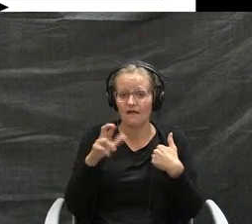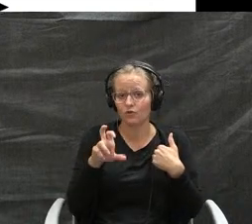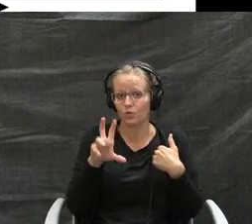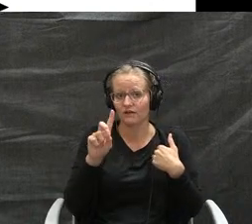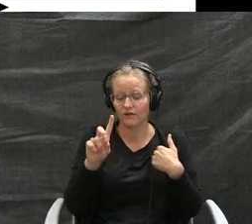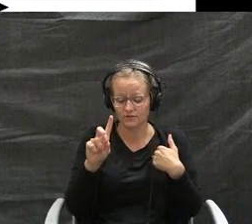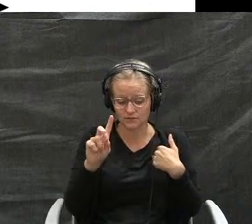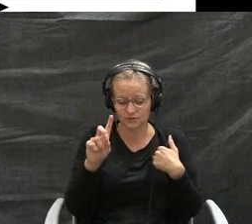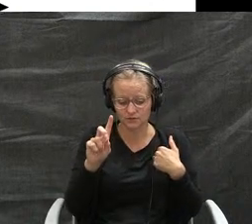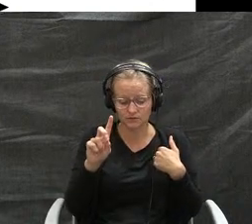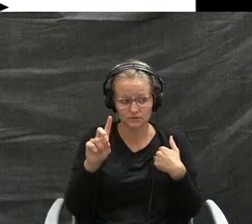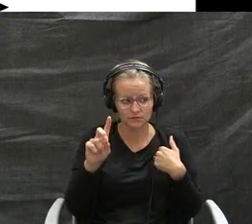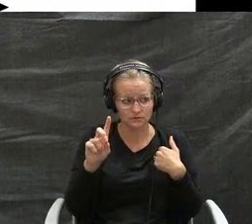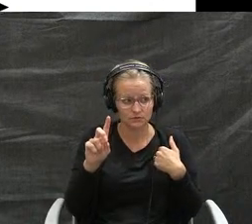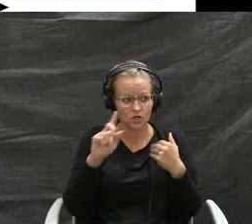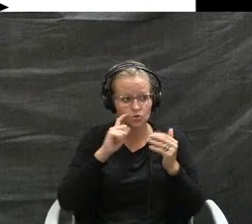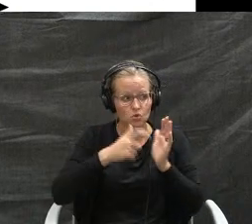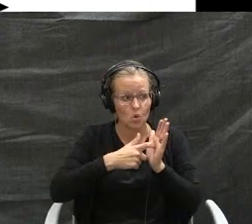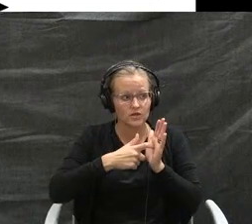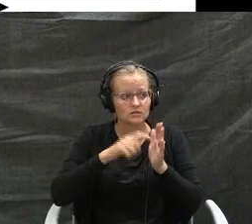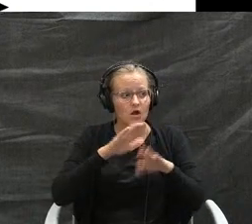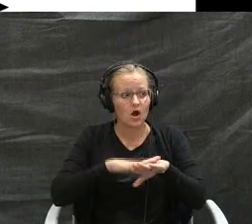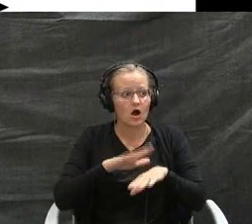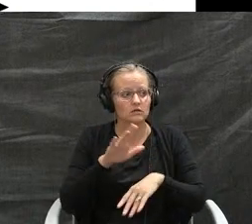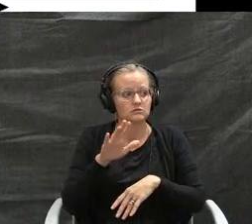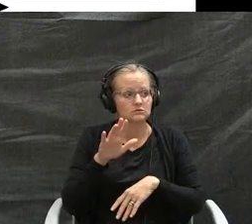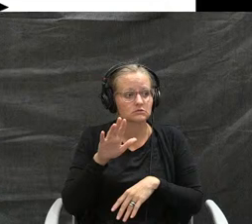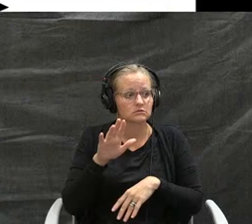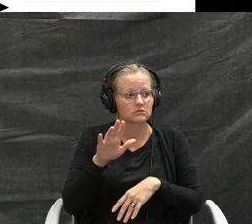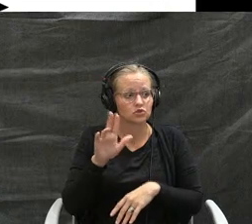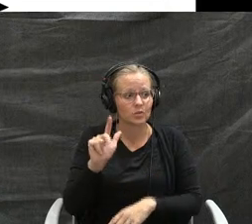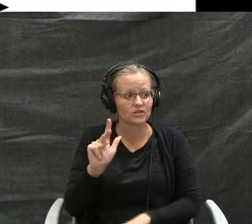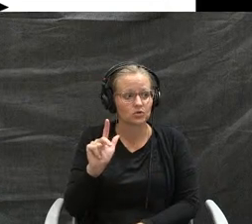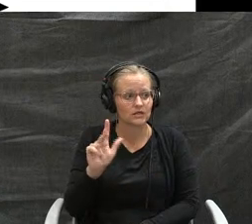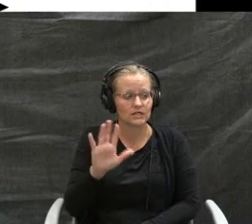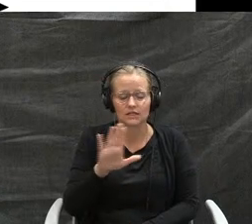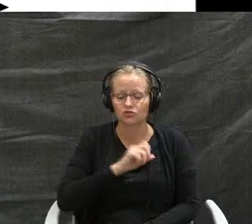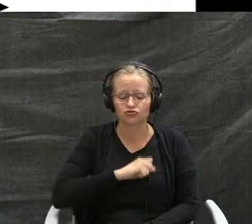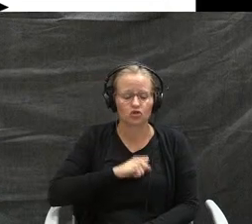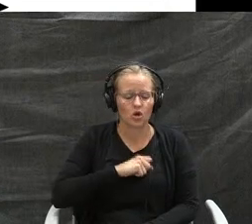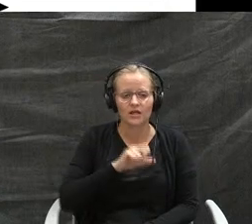see that the. The on the 23. I'm sorry. The 22 pay 23. Levy for